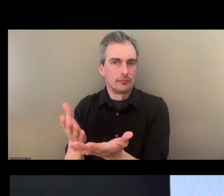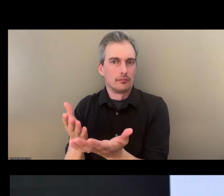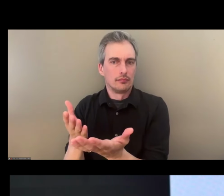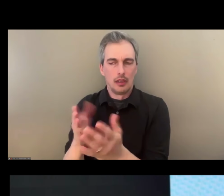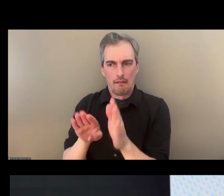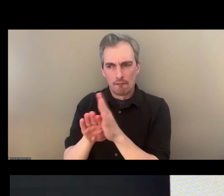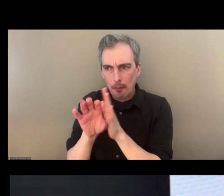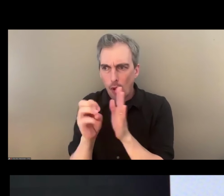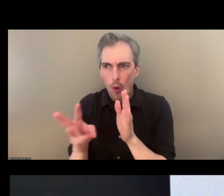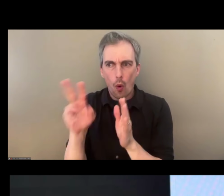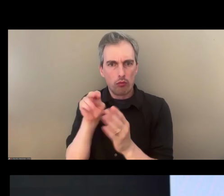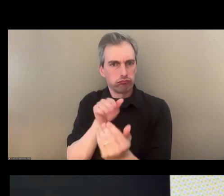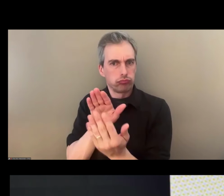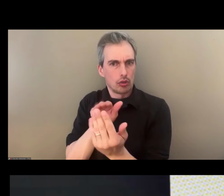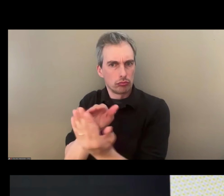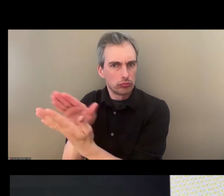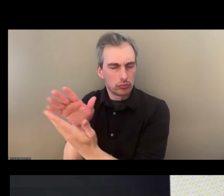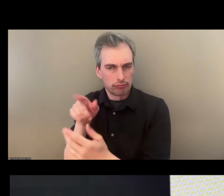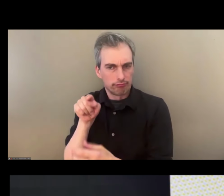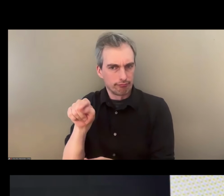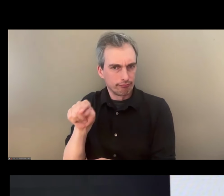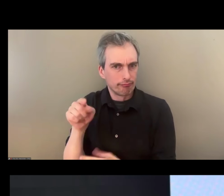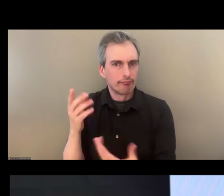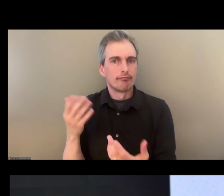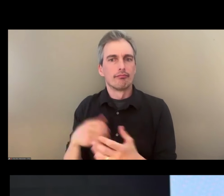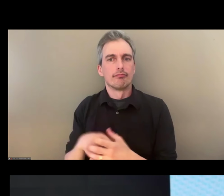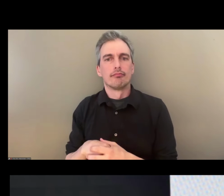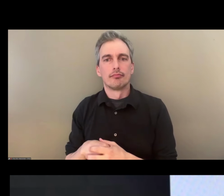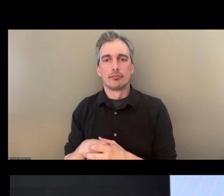Sometimes not optimal, yet it somehow works for them.